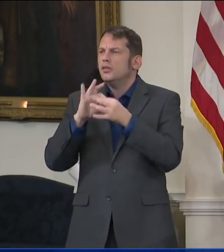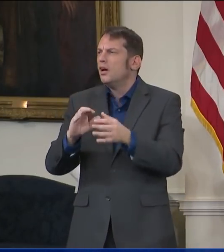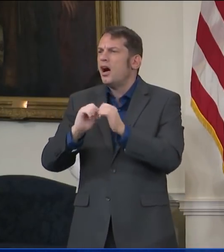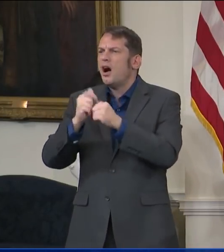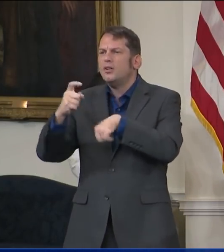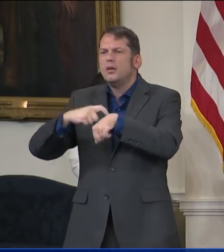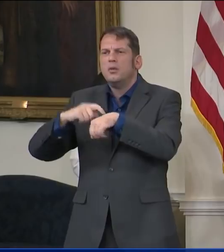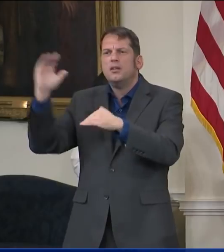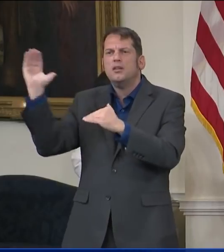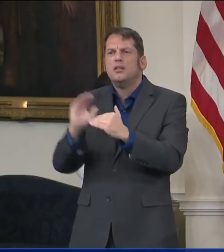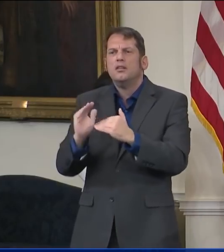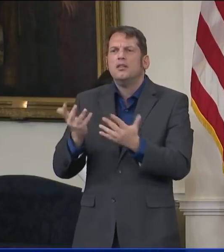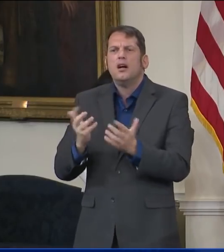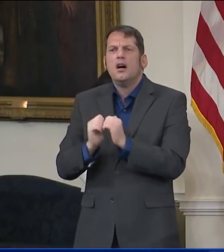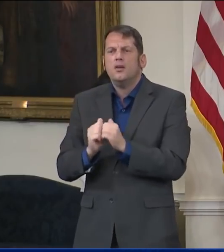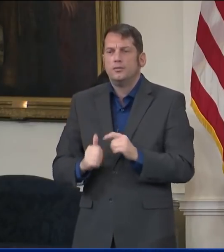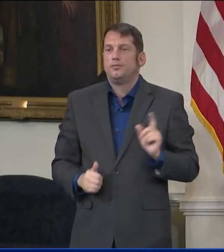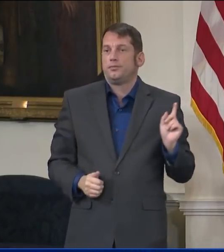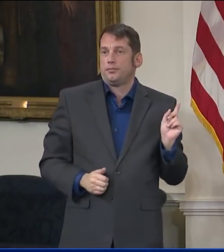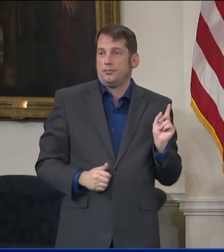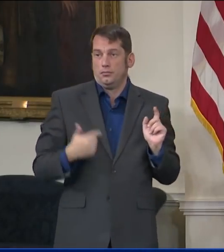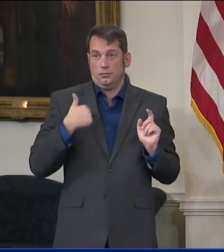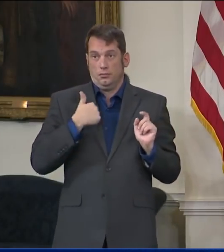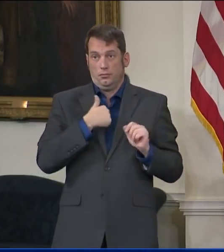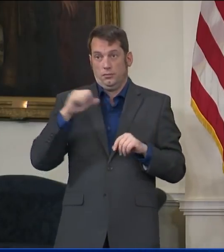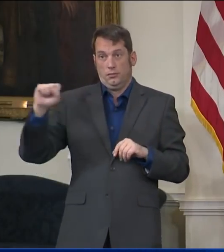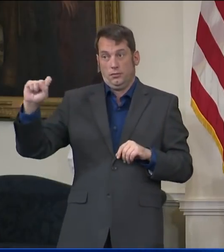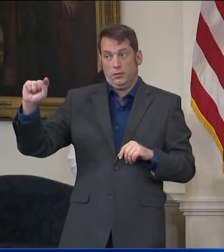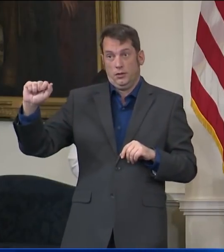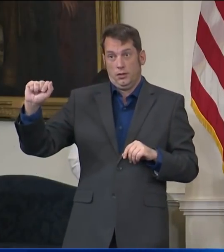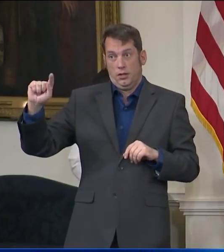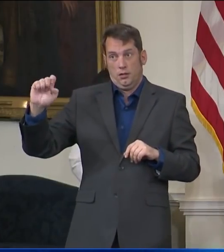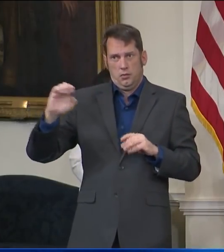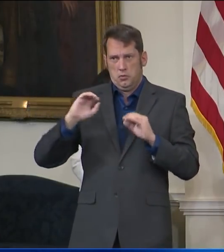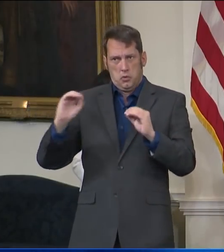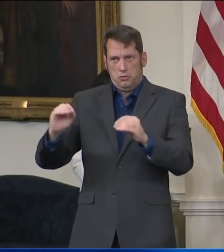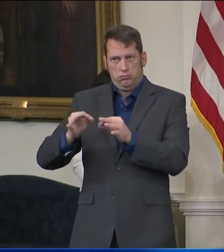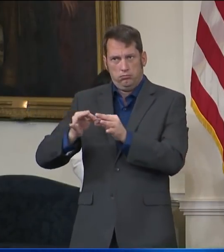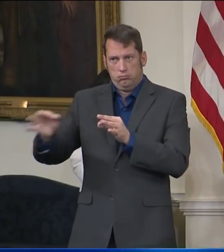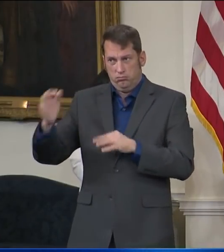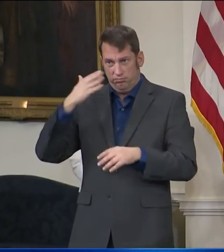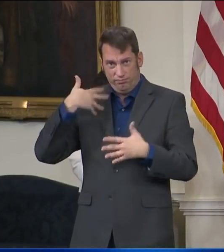WELL, THE STATE HAS NO DELAYS WHATSOEVER IN TESTING THERE IS A BIG DEMAND FOR TESTING.